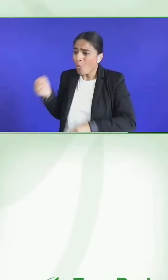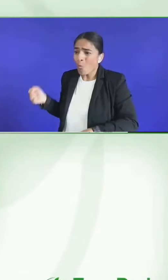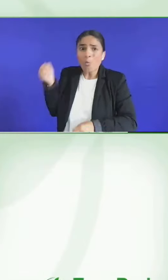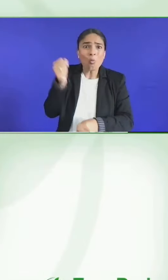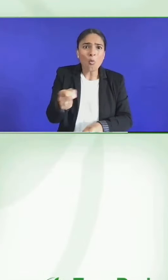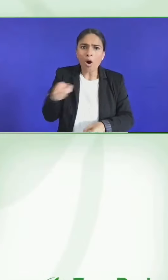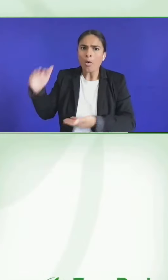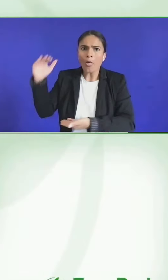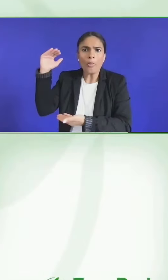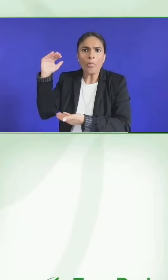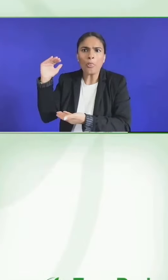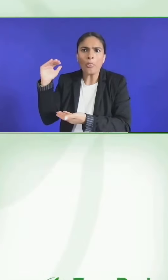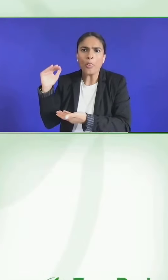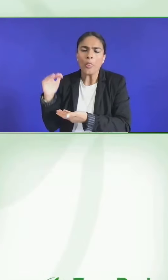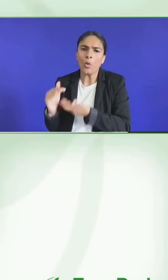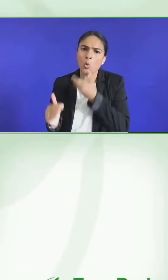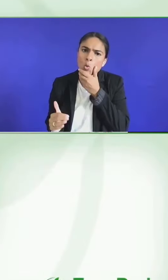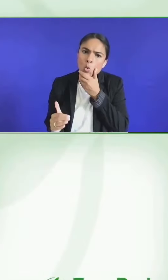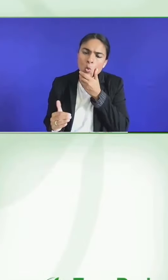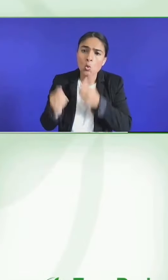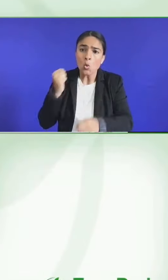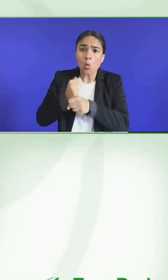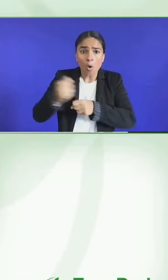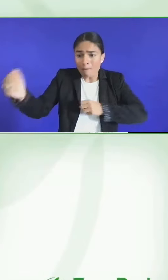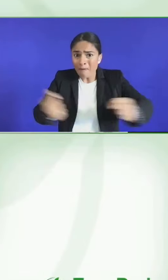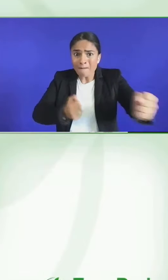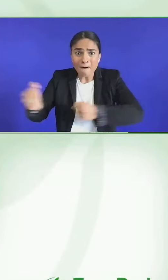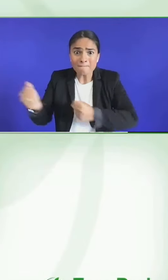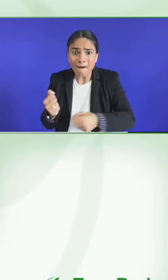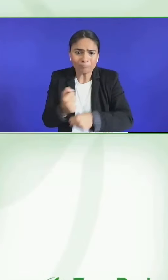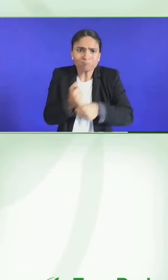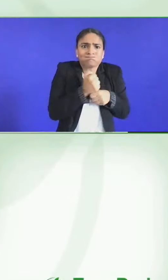We need to look at the gender equality areas too, we need to